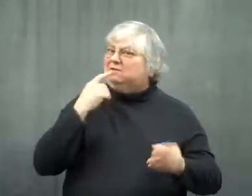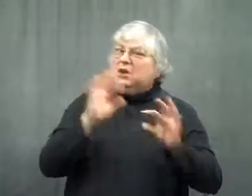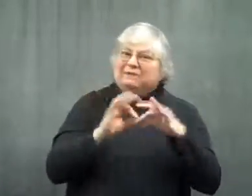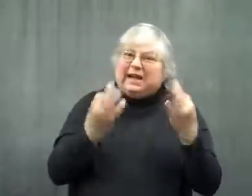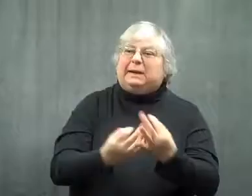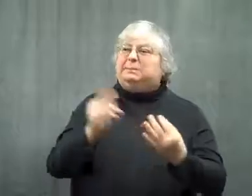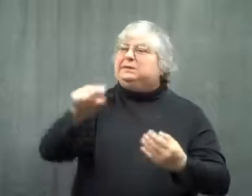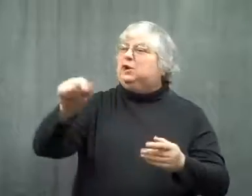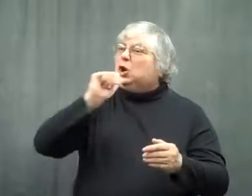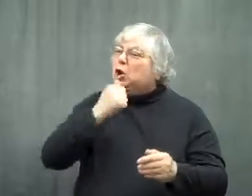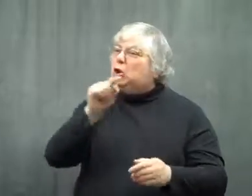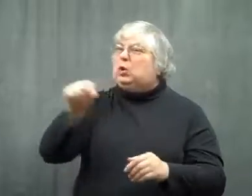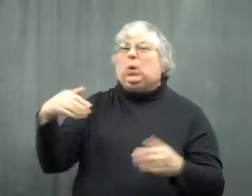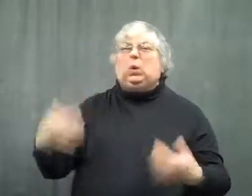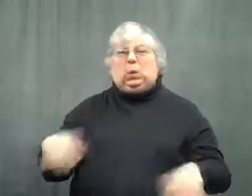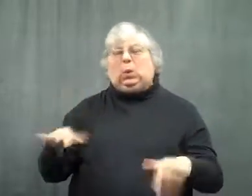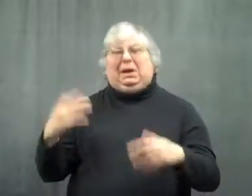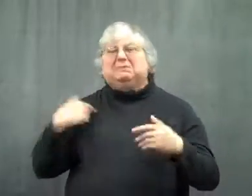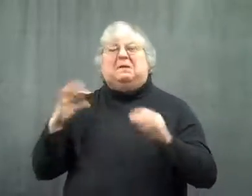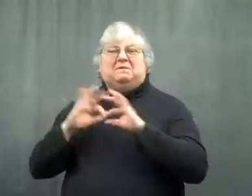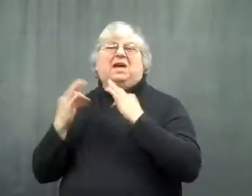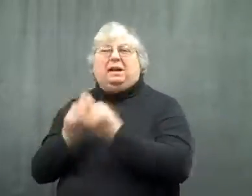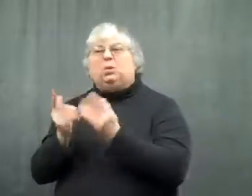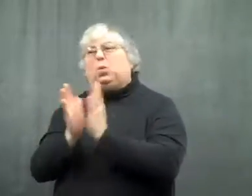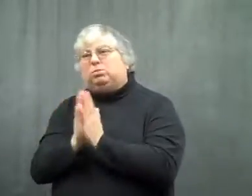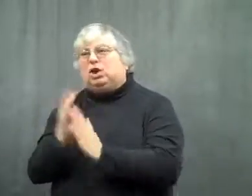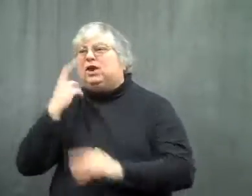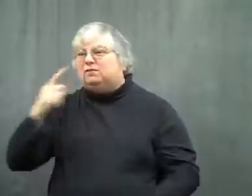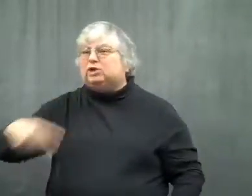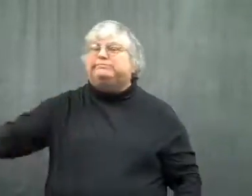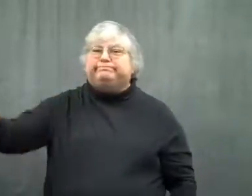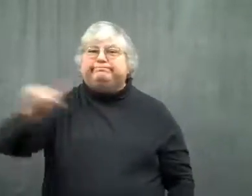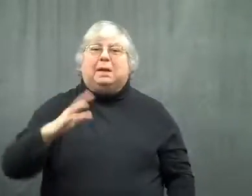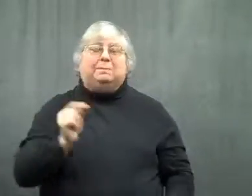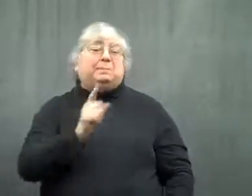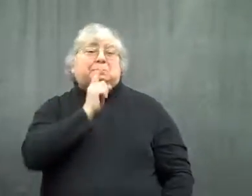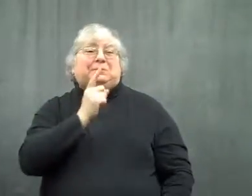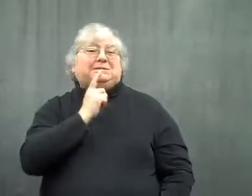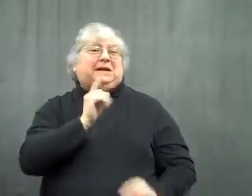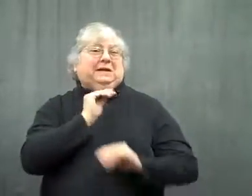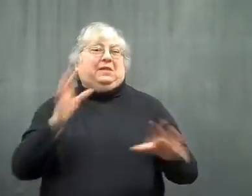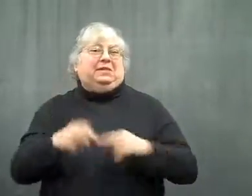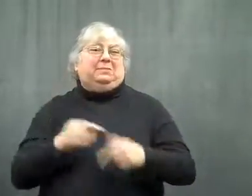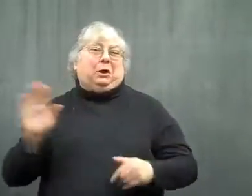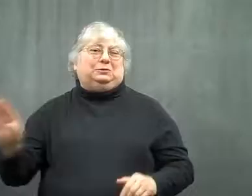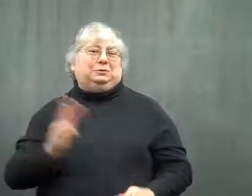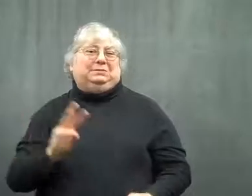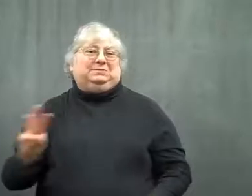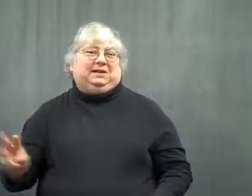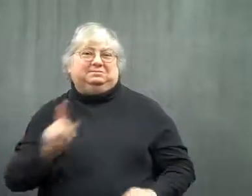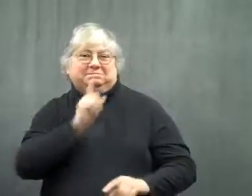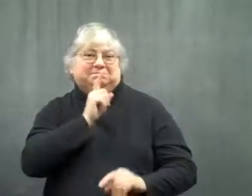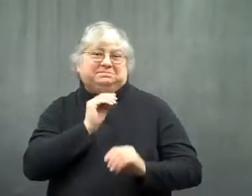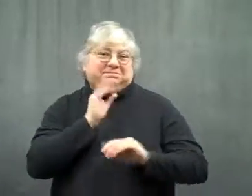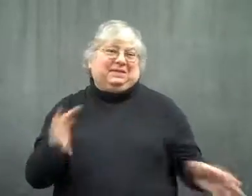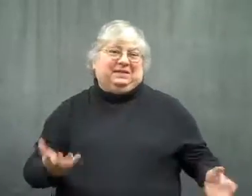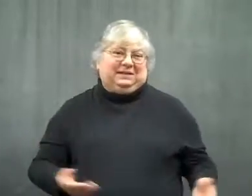for the families and those injured, and said her family would pray for them. She didn't say anything about her website, though.